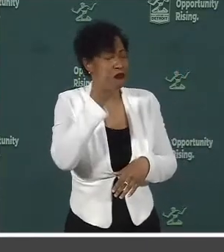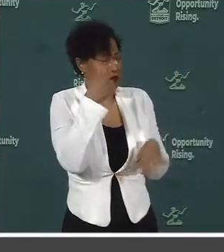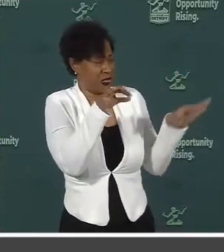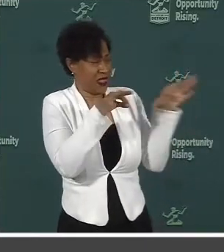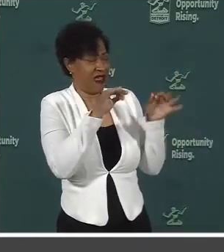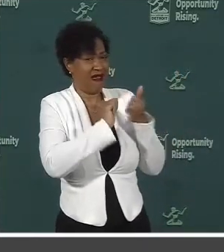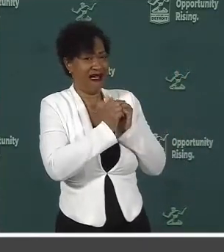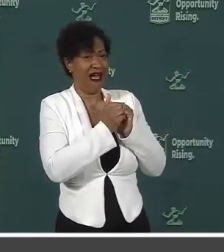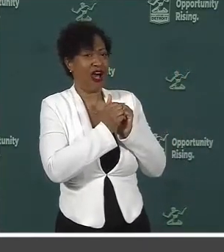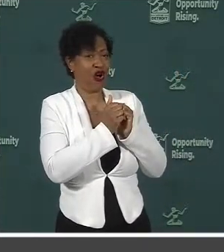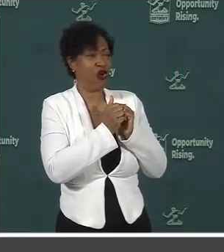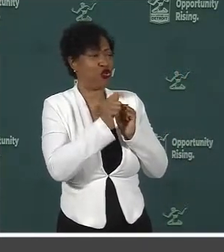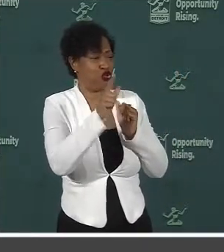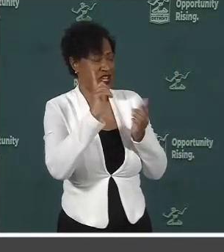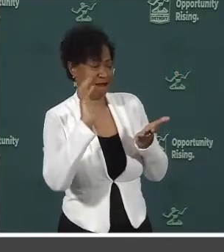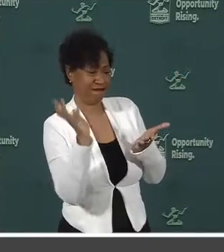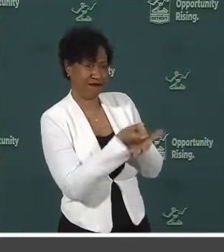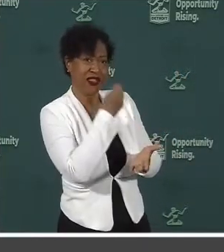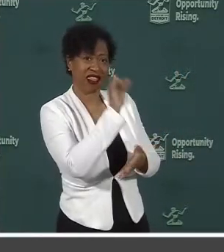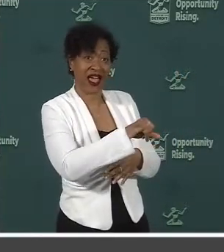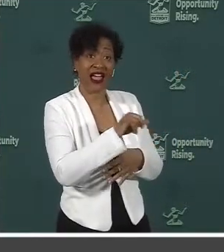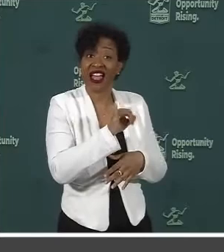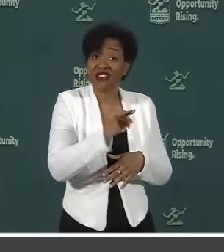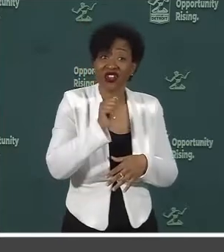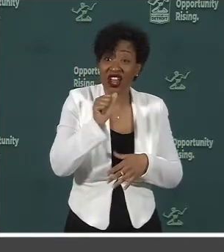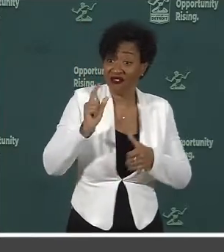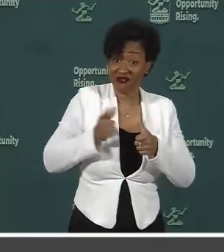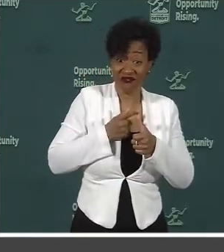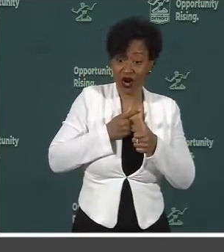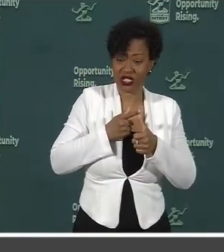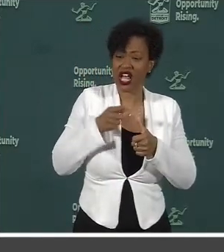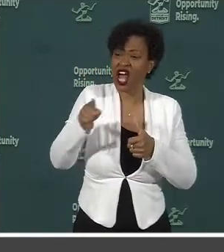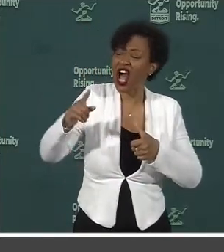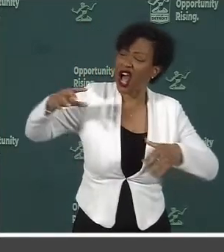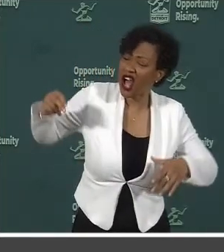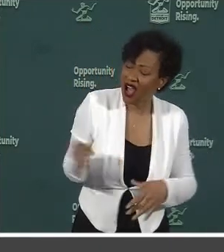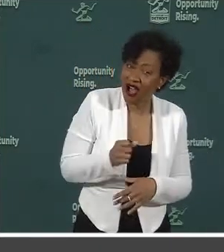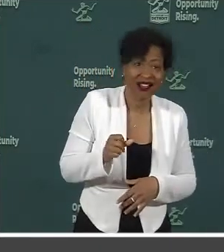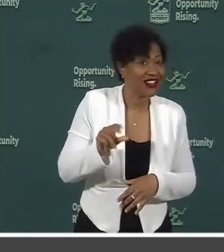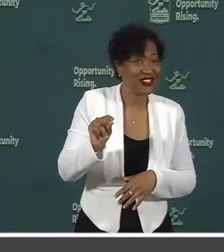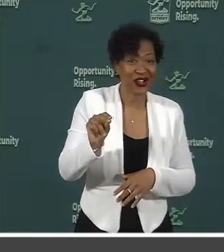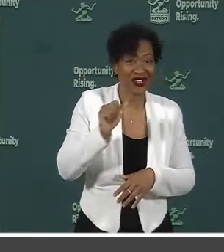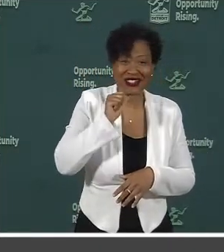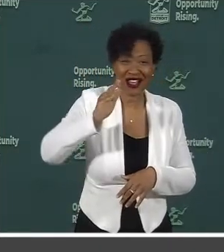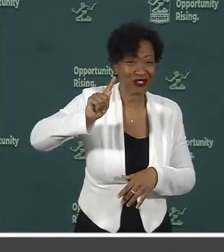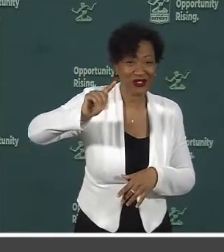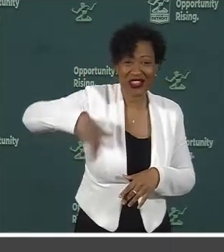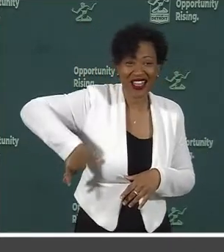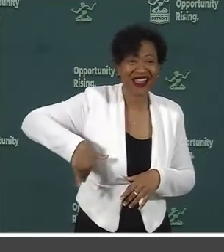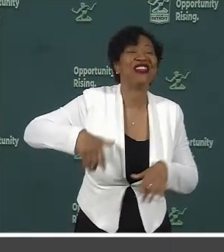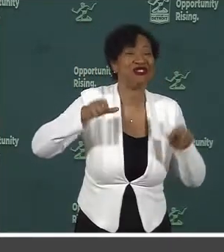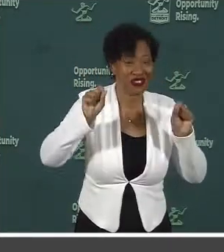IF YOU DIDN'T GET A CHANCE THE FIRST TIME THROUGH WE'RE GOING TO HELP YOU NOW AND HERE'S WHY HOW MUCH DOES IT MATTER TO YOU